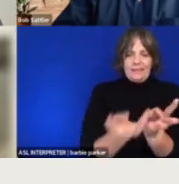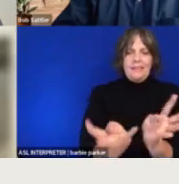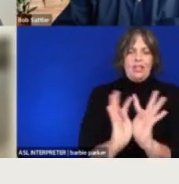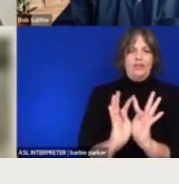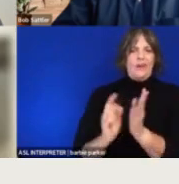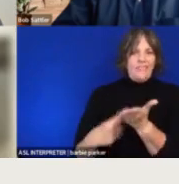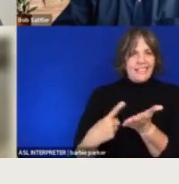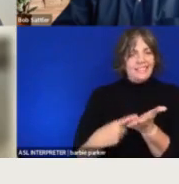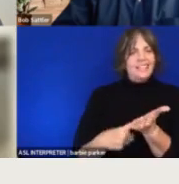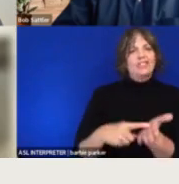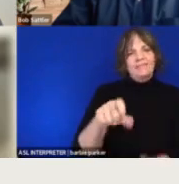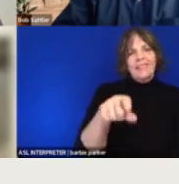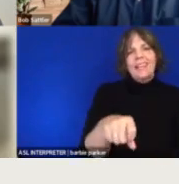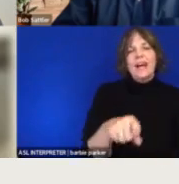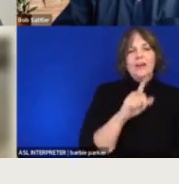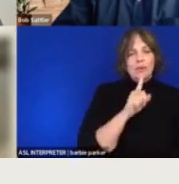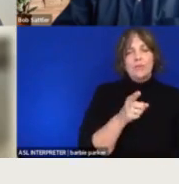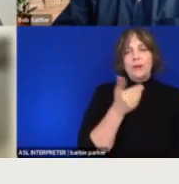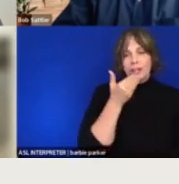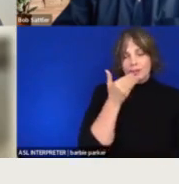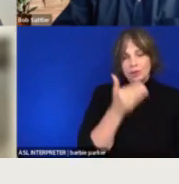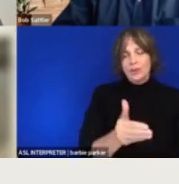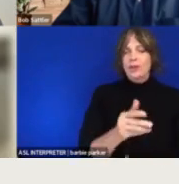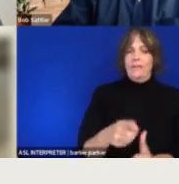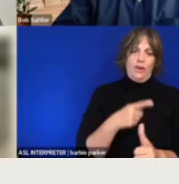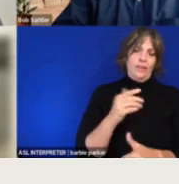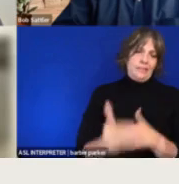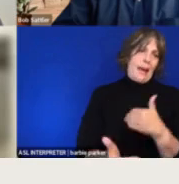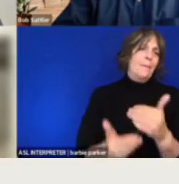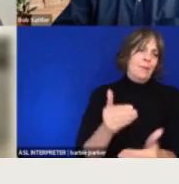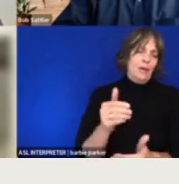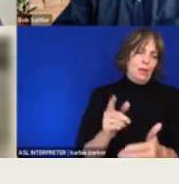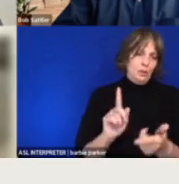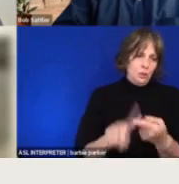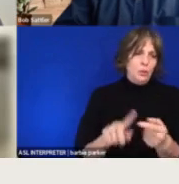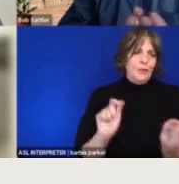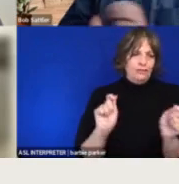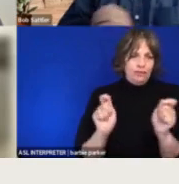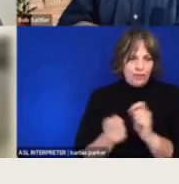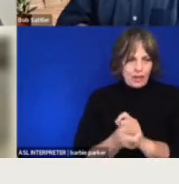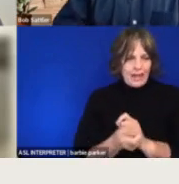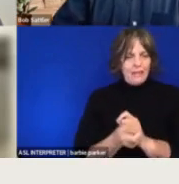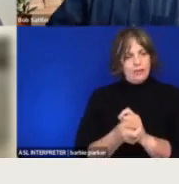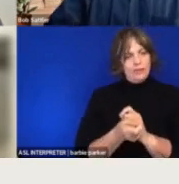doing a really good first step to change the conversation.